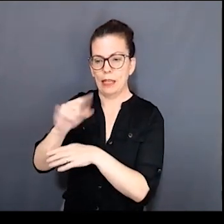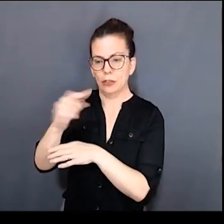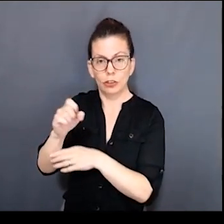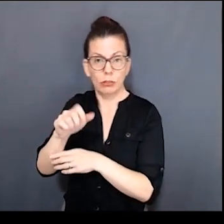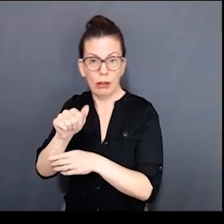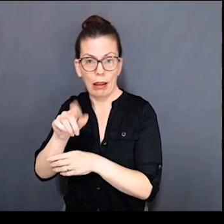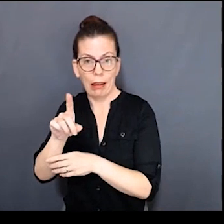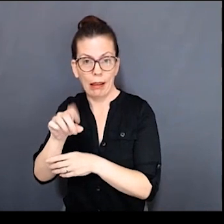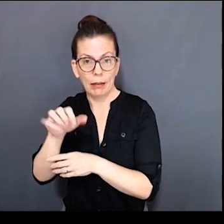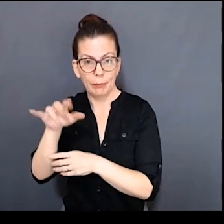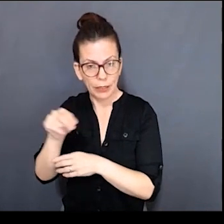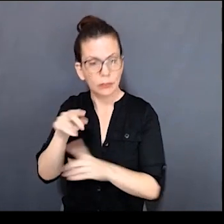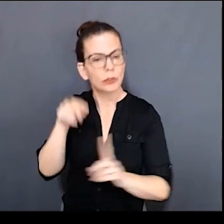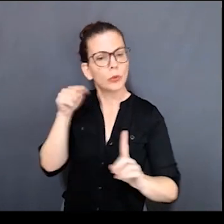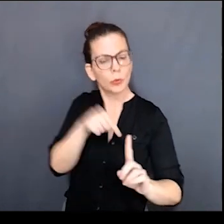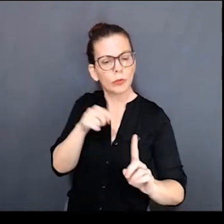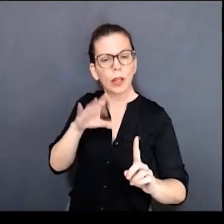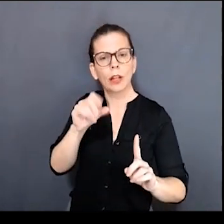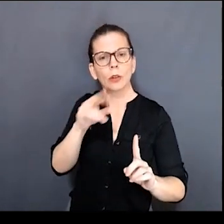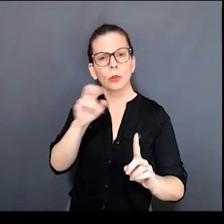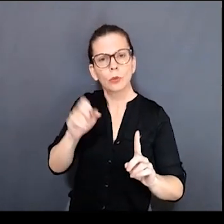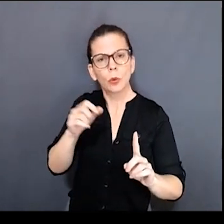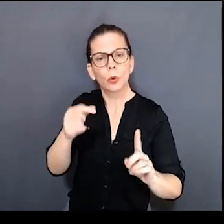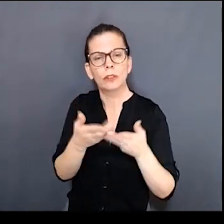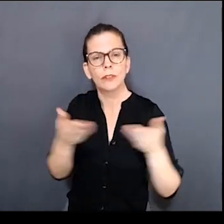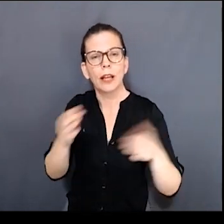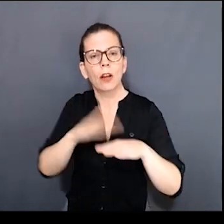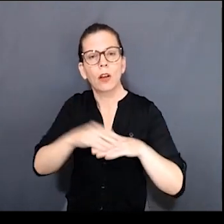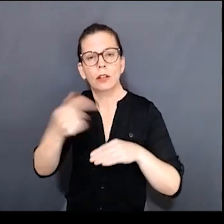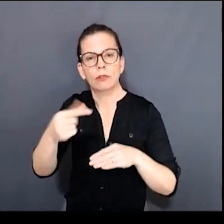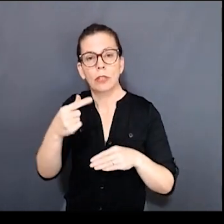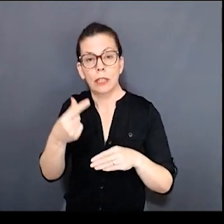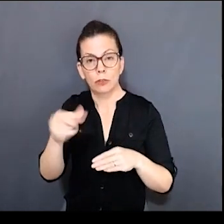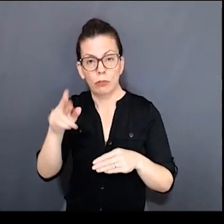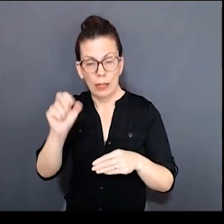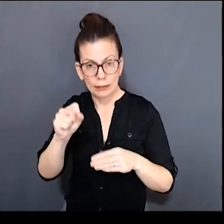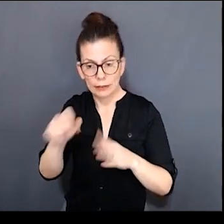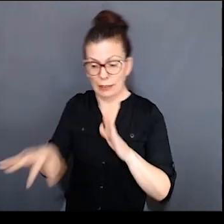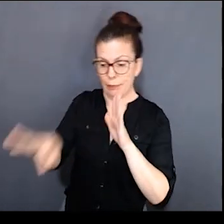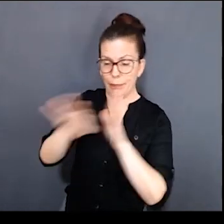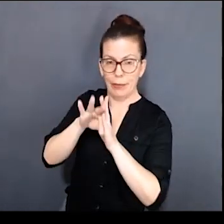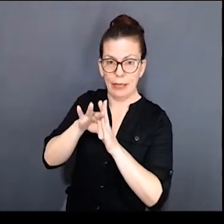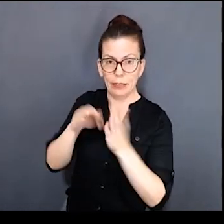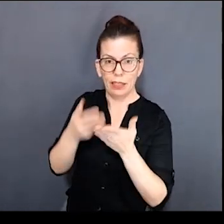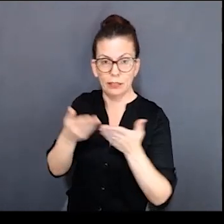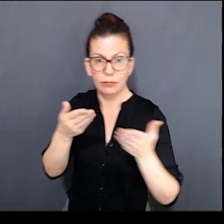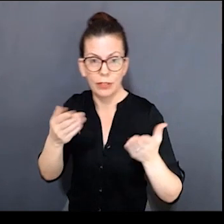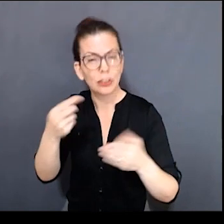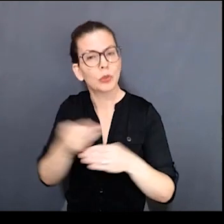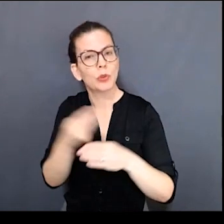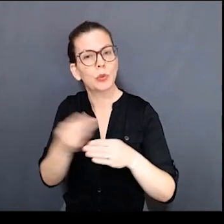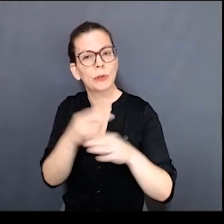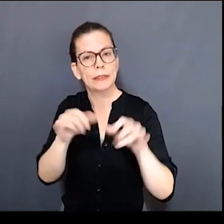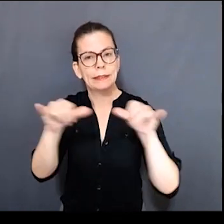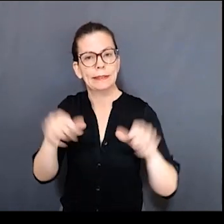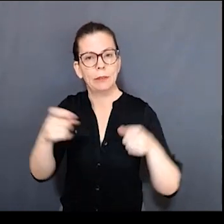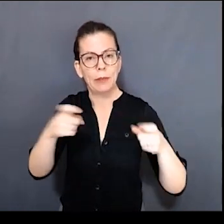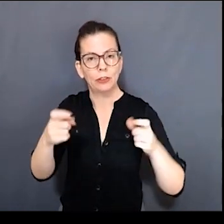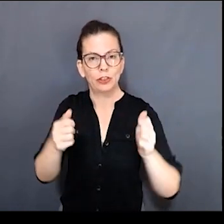is you could go to core devices on Greengrass and select a device that you use systems manager with, right?